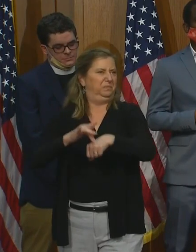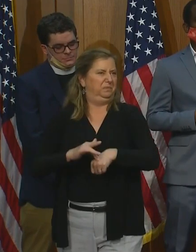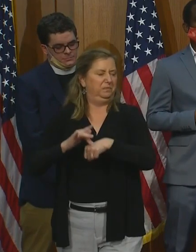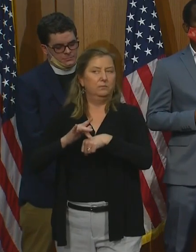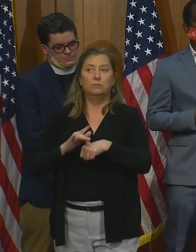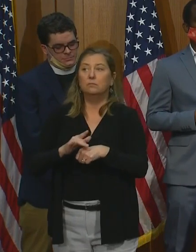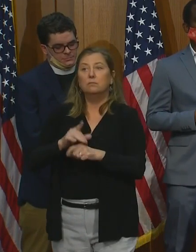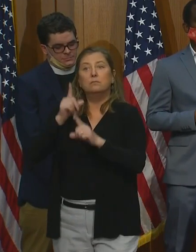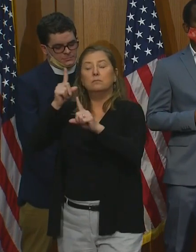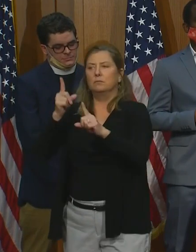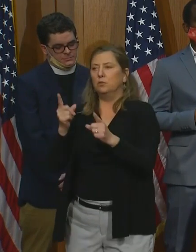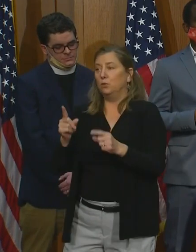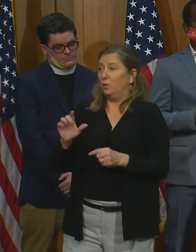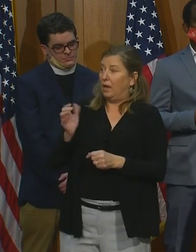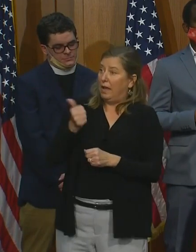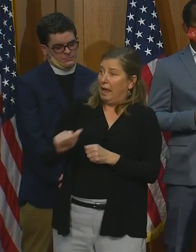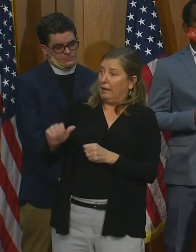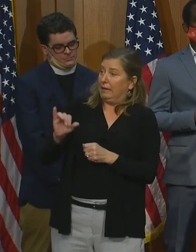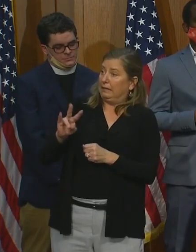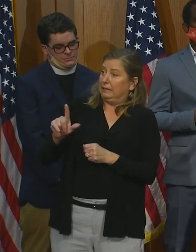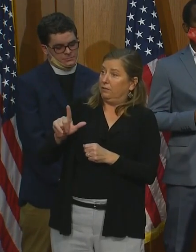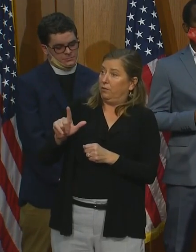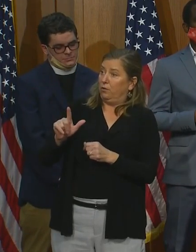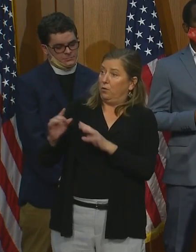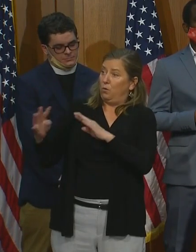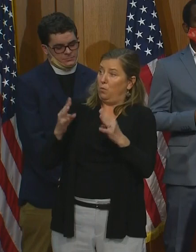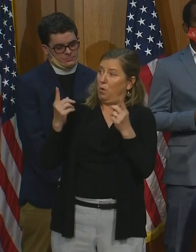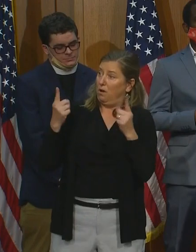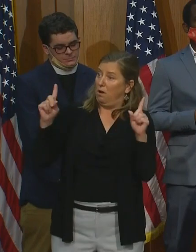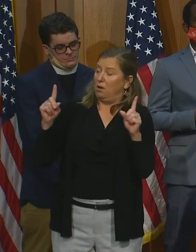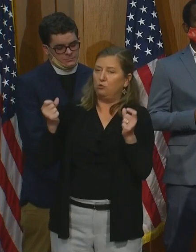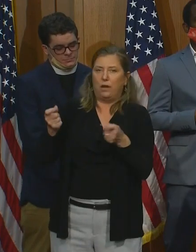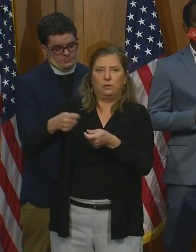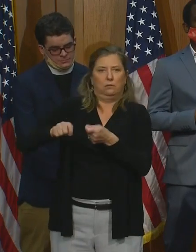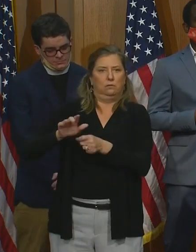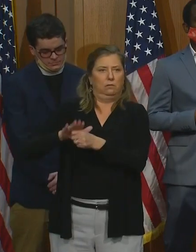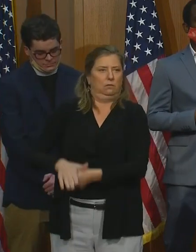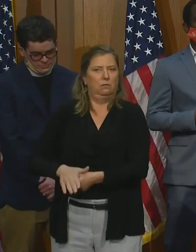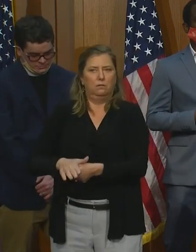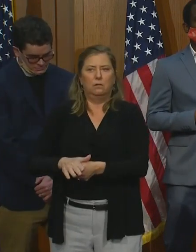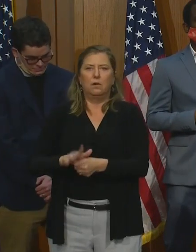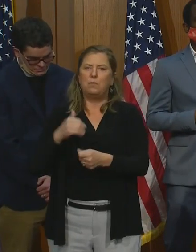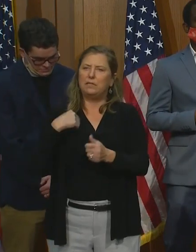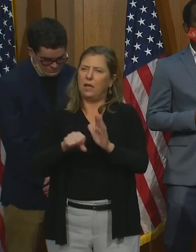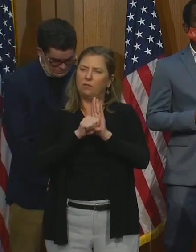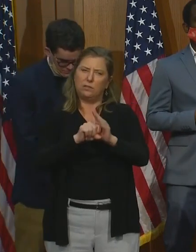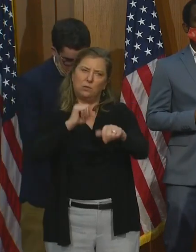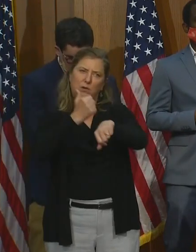RICHMOND THEY LAUNCHED A NEW CAMPAIGN TO UNDO THE RESULTS OF